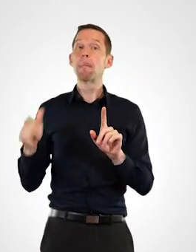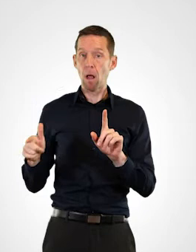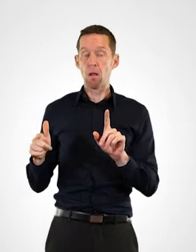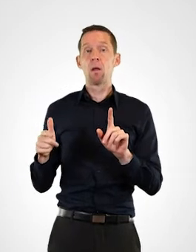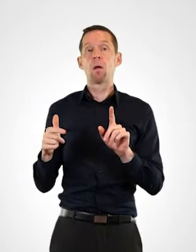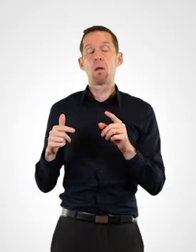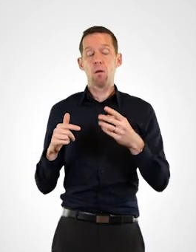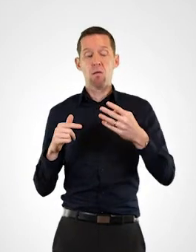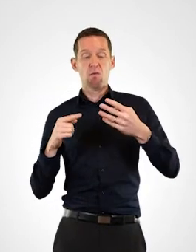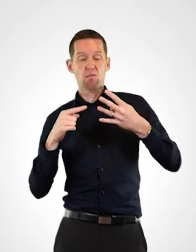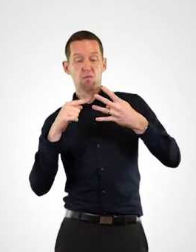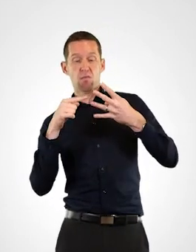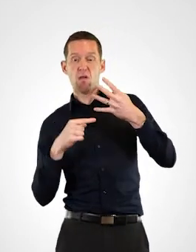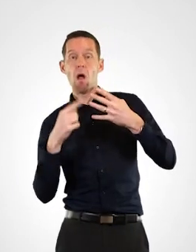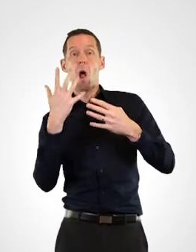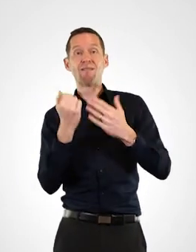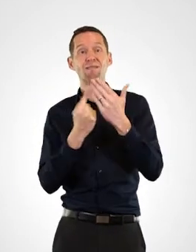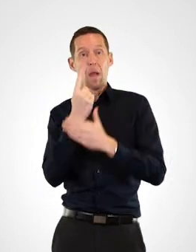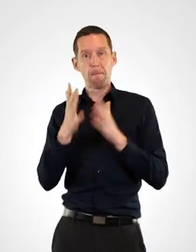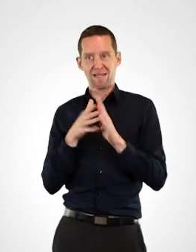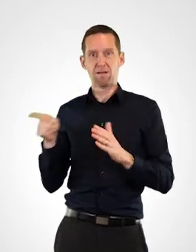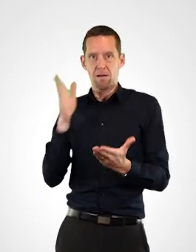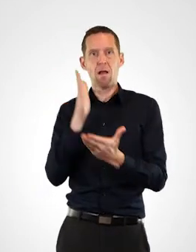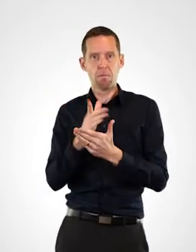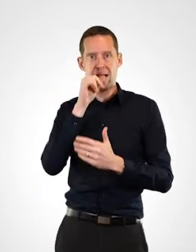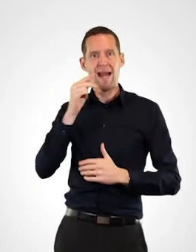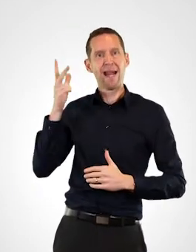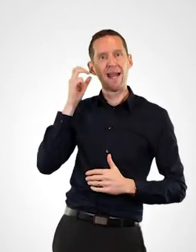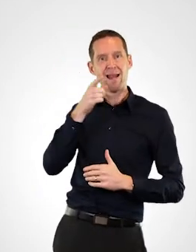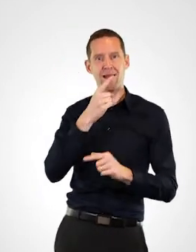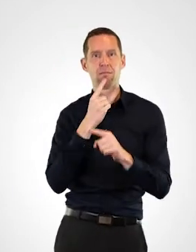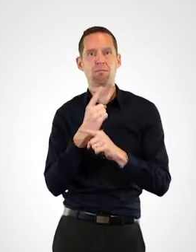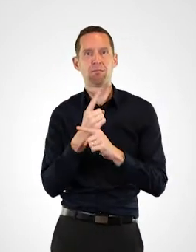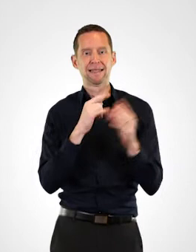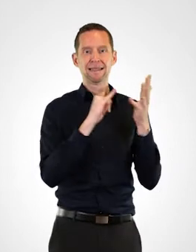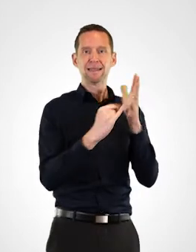and the remaining sounds on the CASP, then they're relying on their hearing.